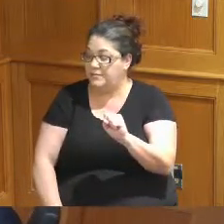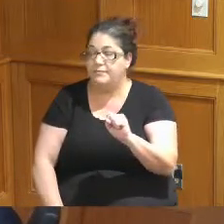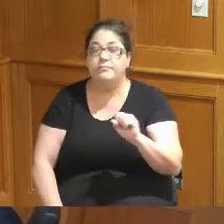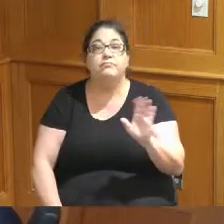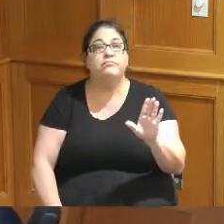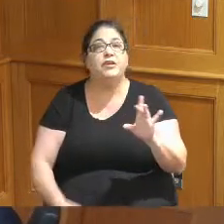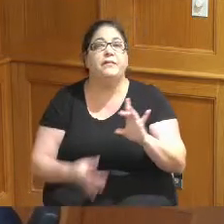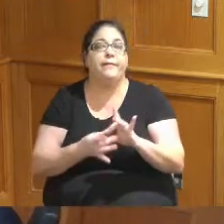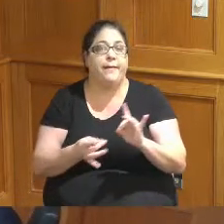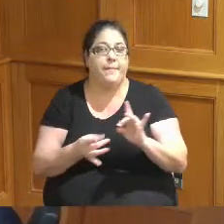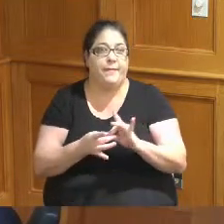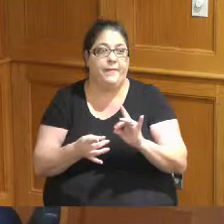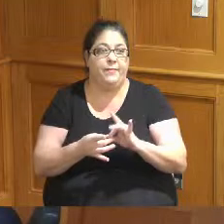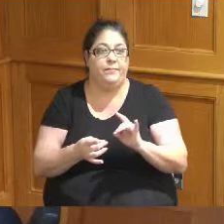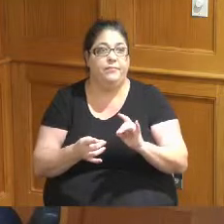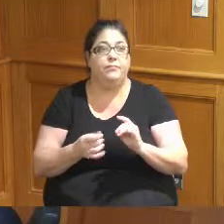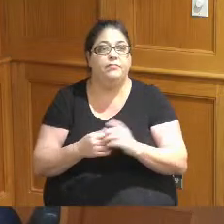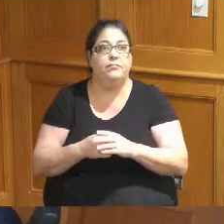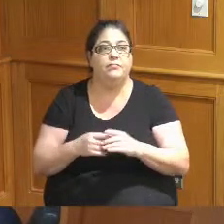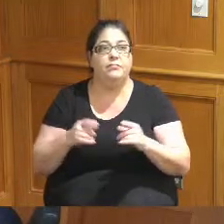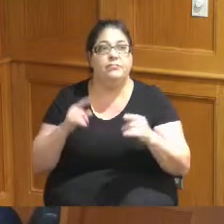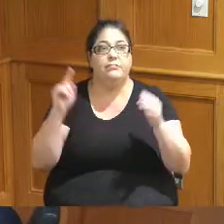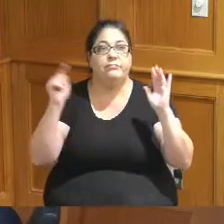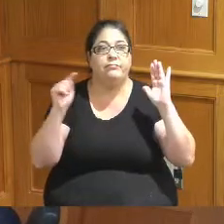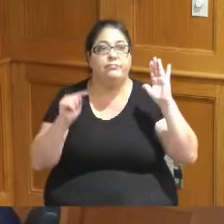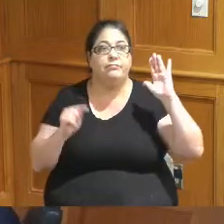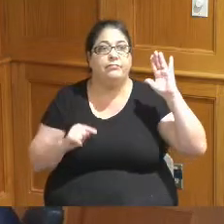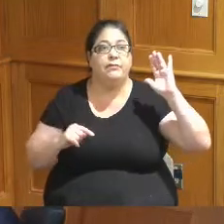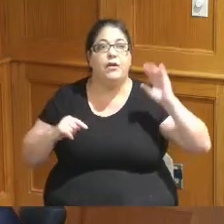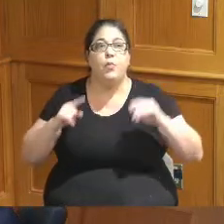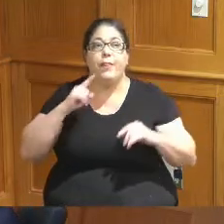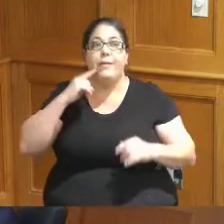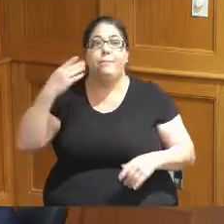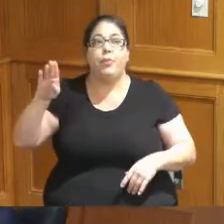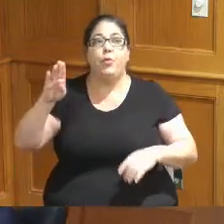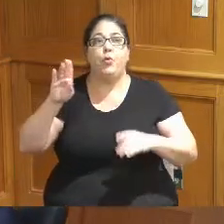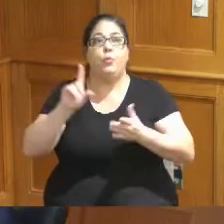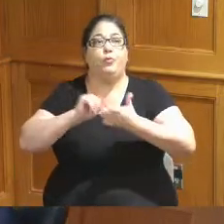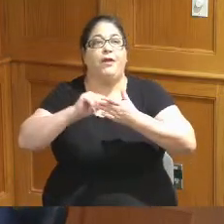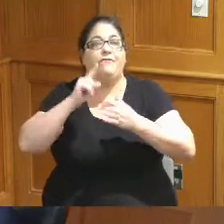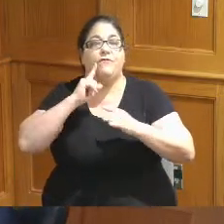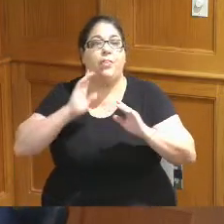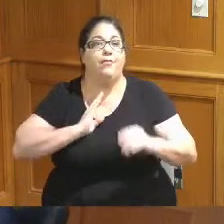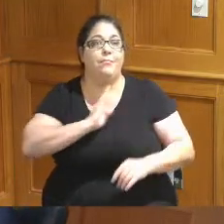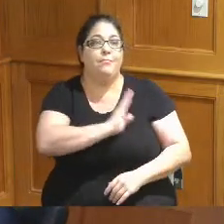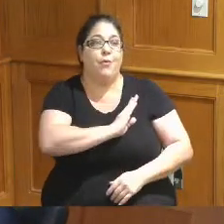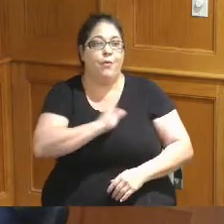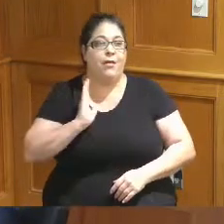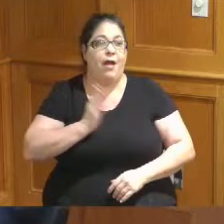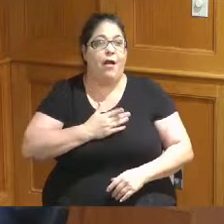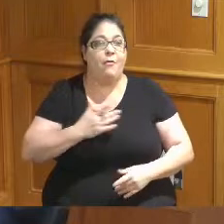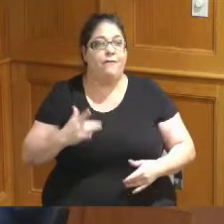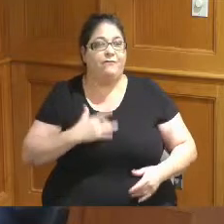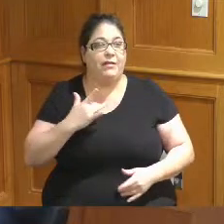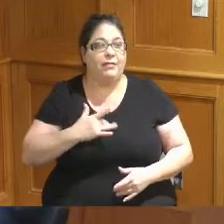comment these items are just really a blueprint of what our vision is for the Board and specifically